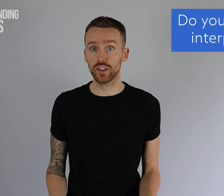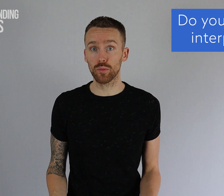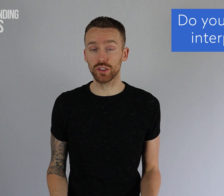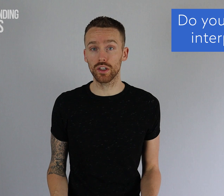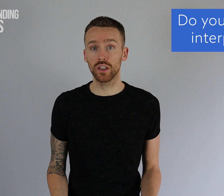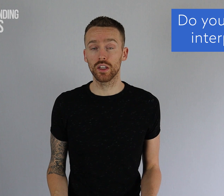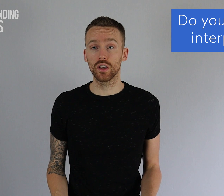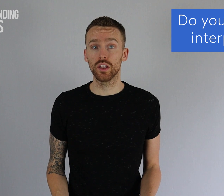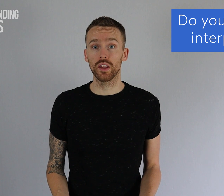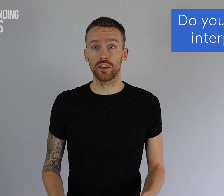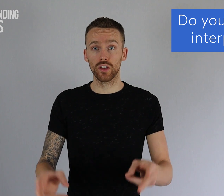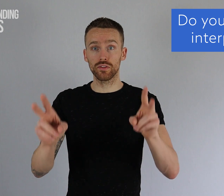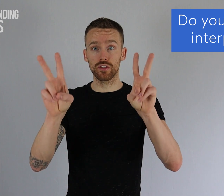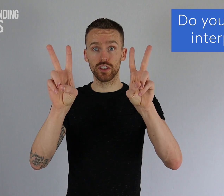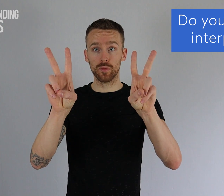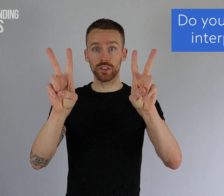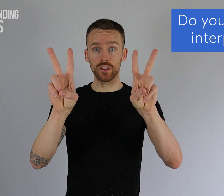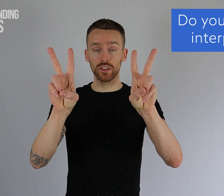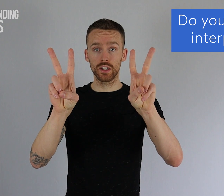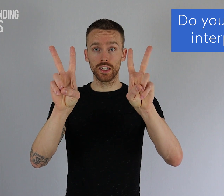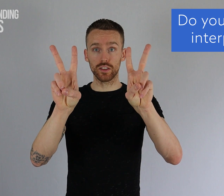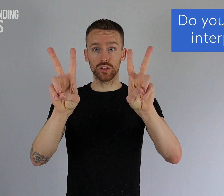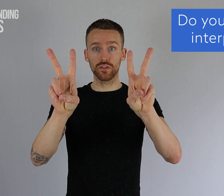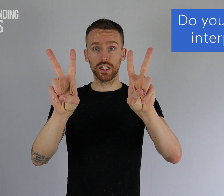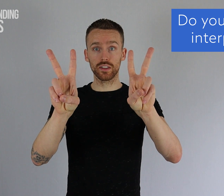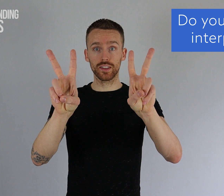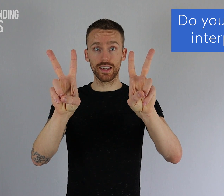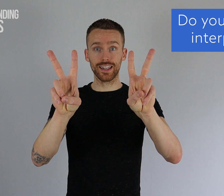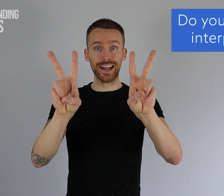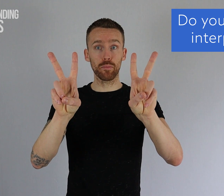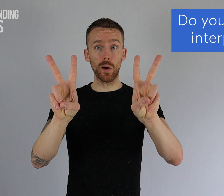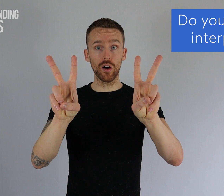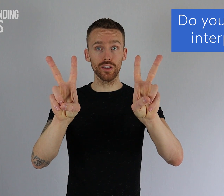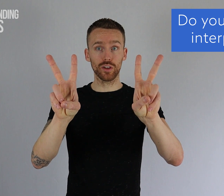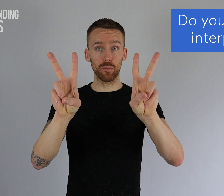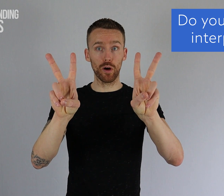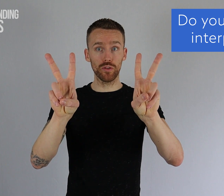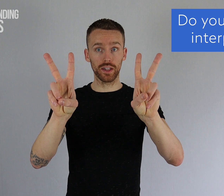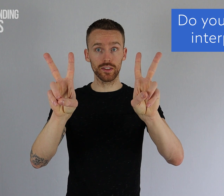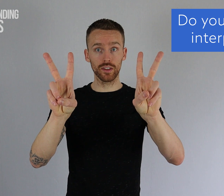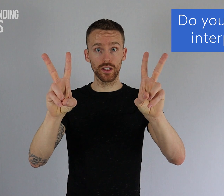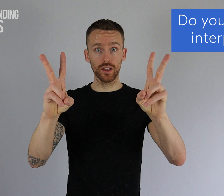interpreter. The sign for interpreter is two fingers extended and apart on both hands.